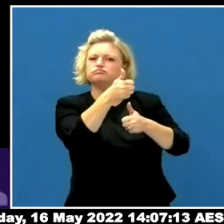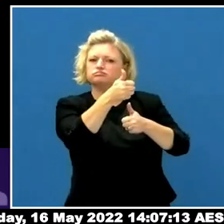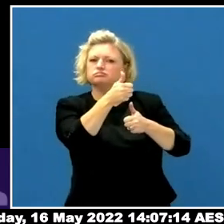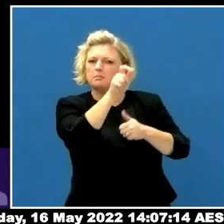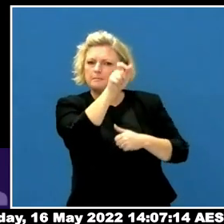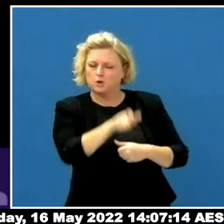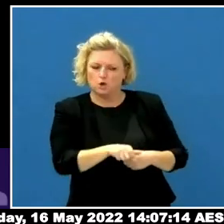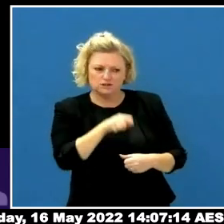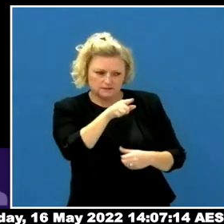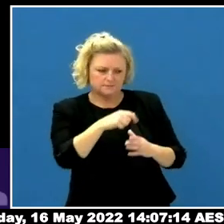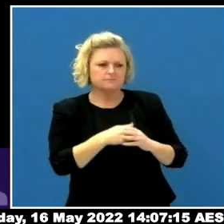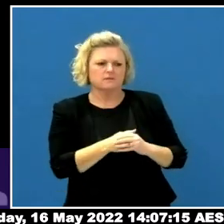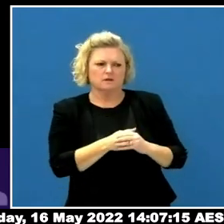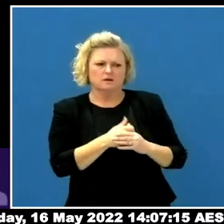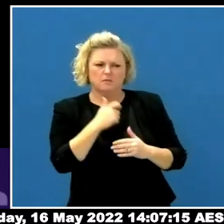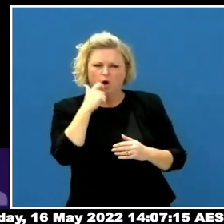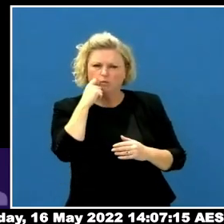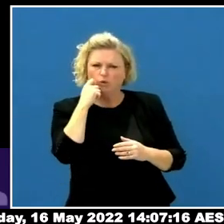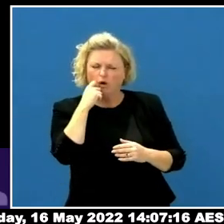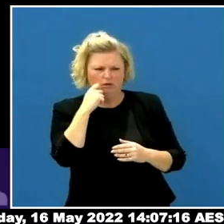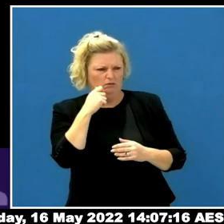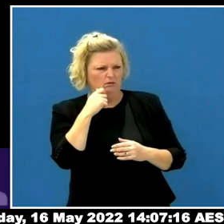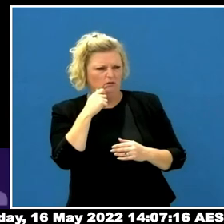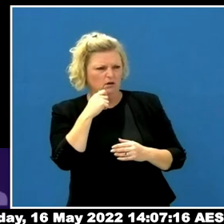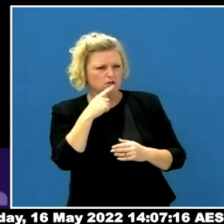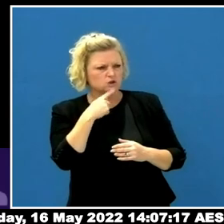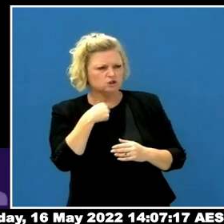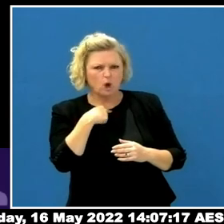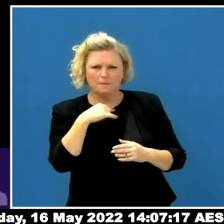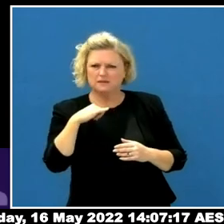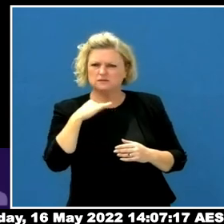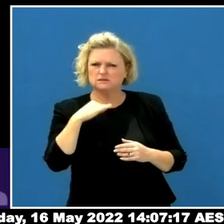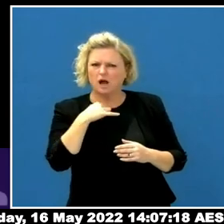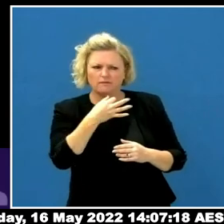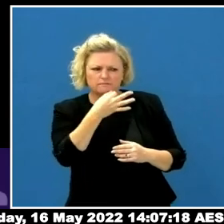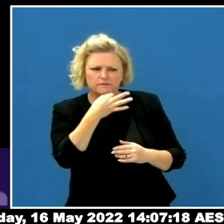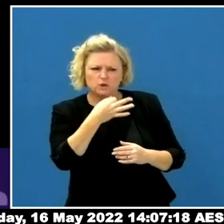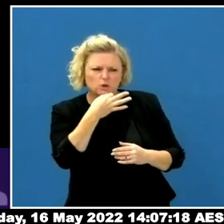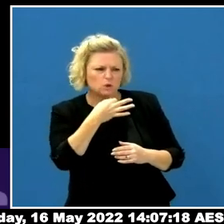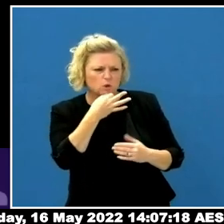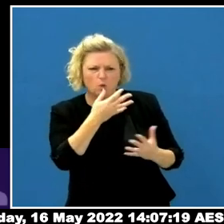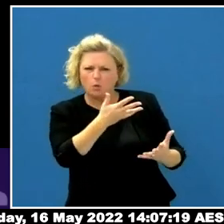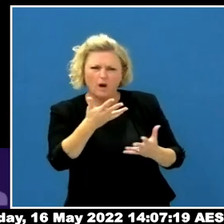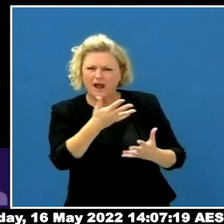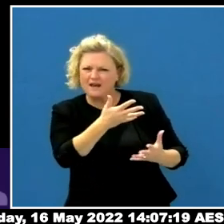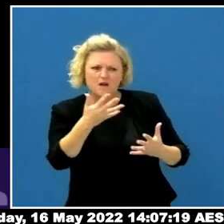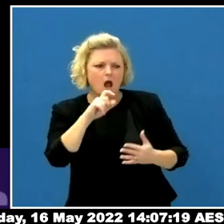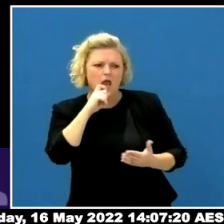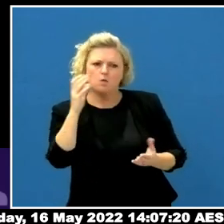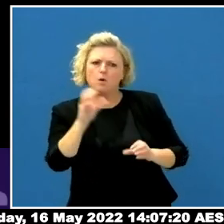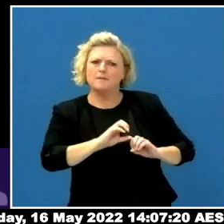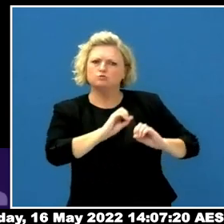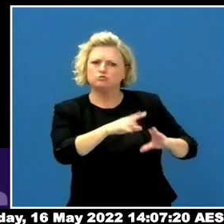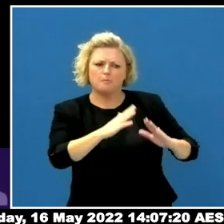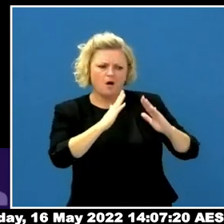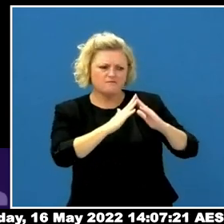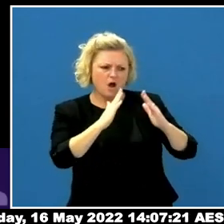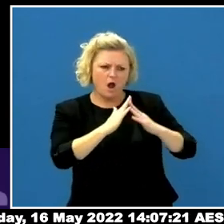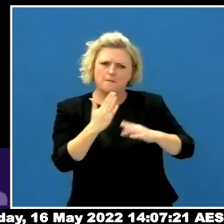that they were understaffed and it was just unlucky and that he would be home before 2.30 and tough luck if I missed the bus.